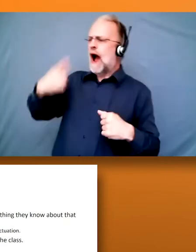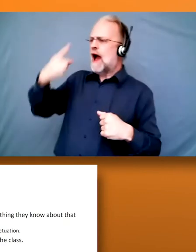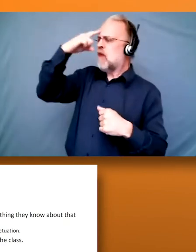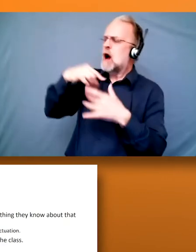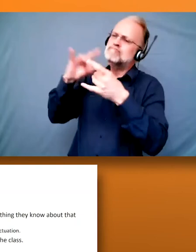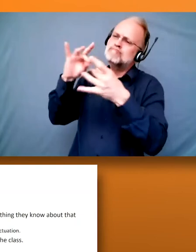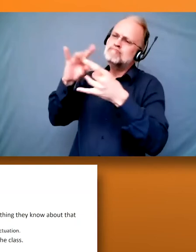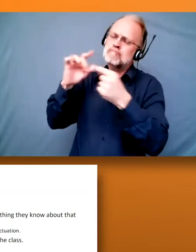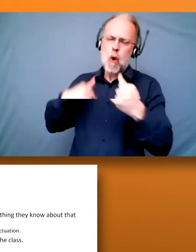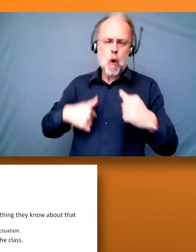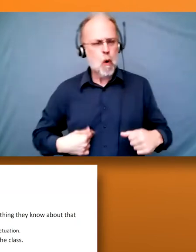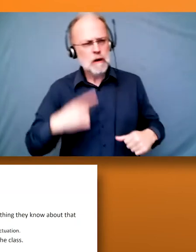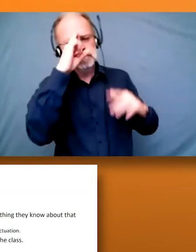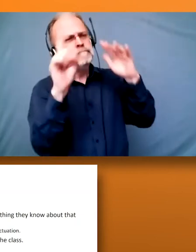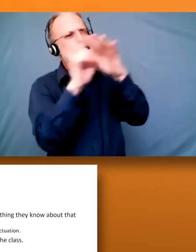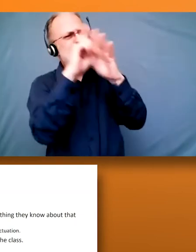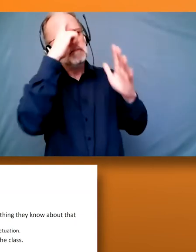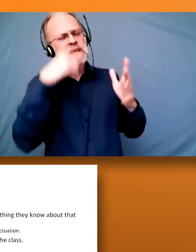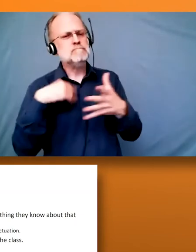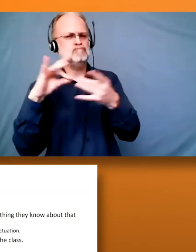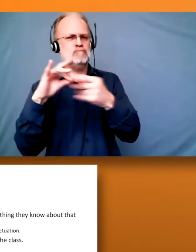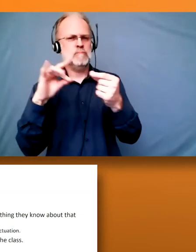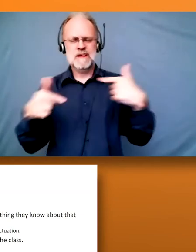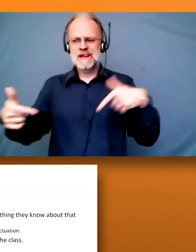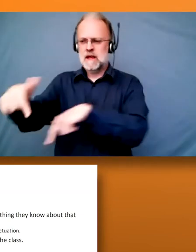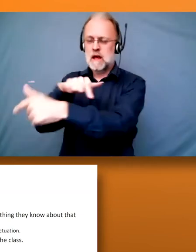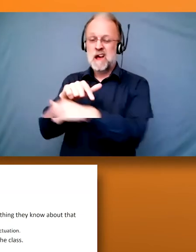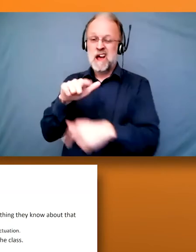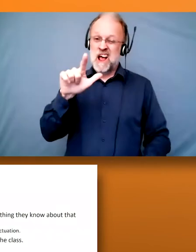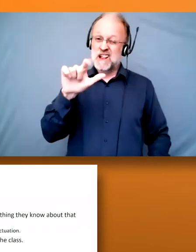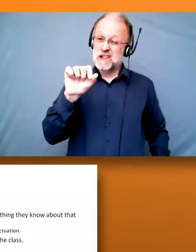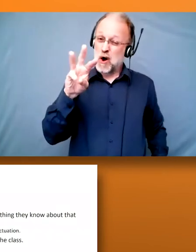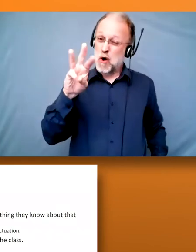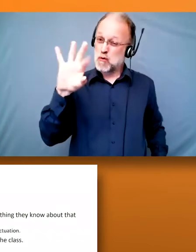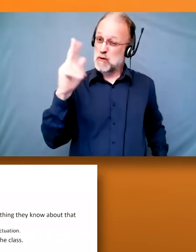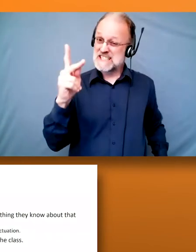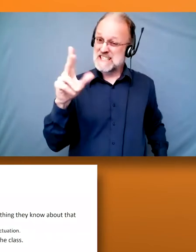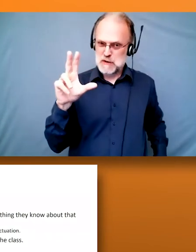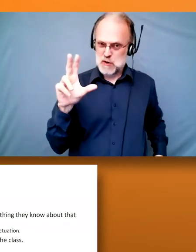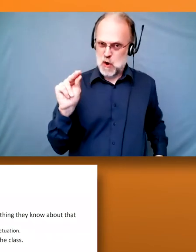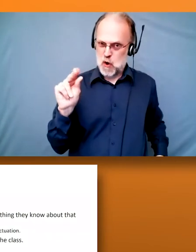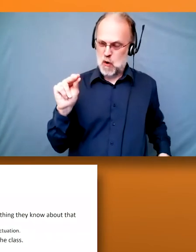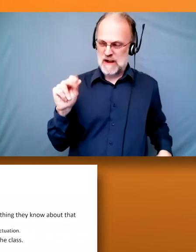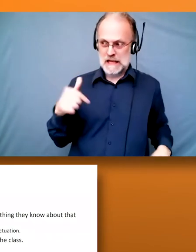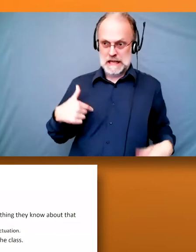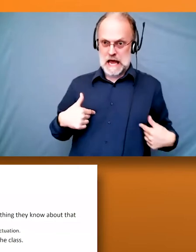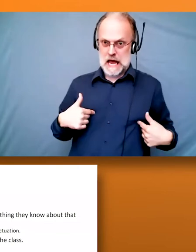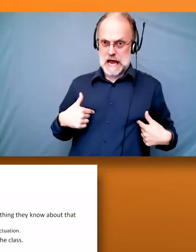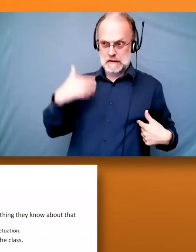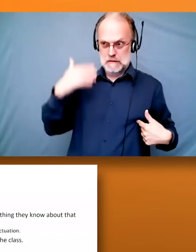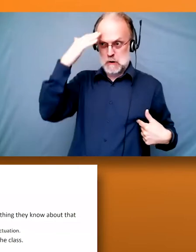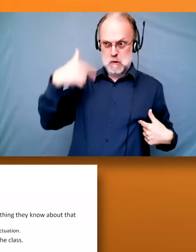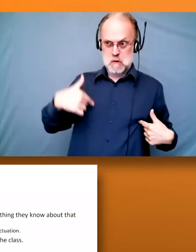So it's kind of--I wouldn't necessarily say it's the most low-risk activity because they are having to say, "This is what I know about this word."